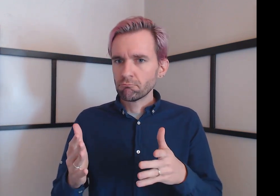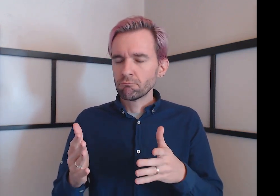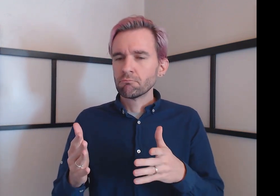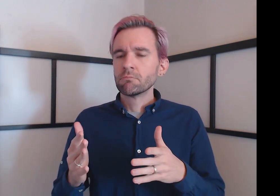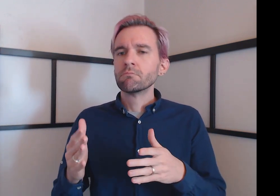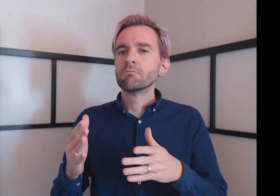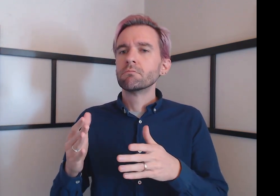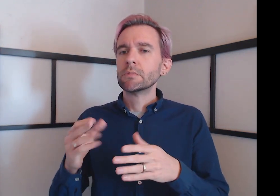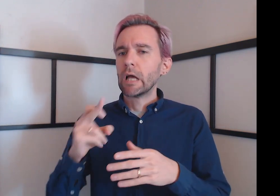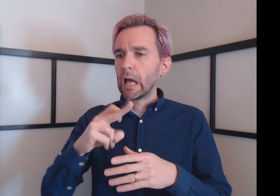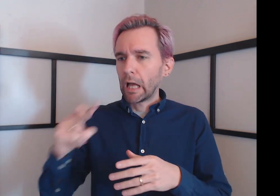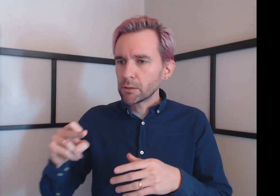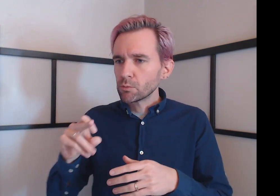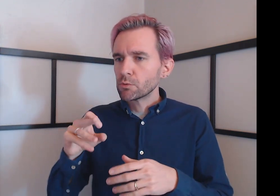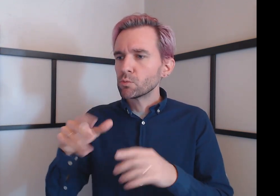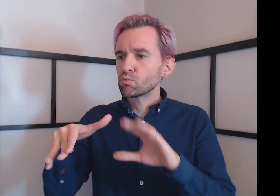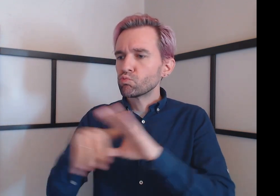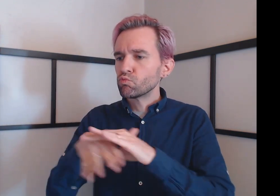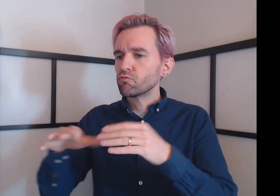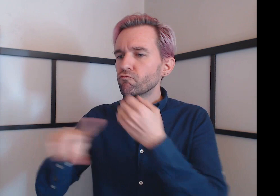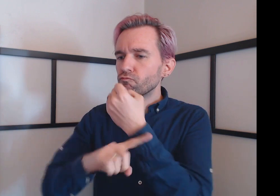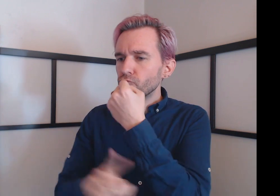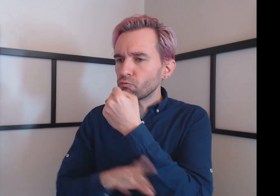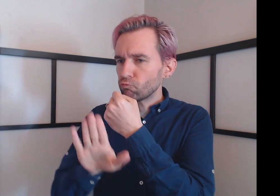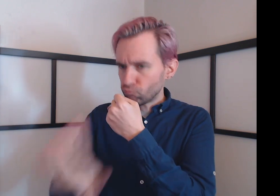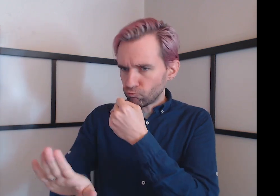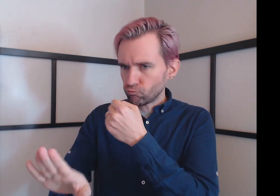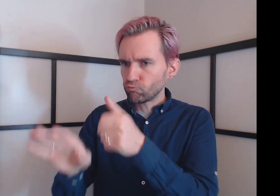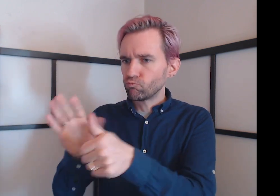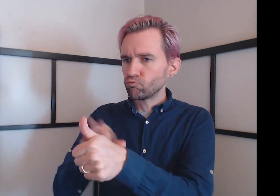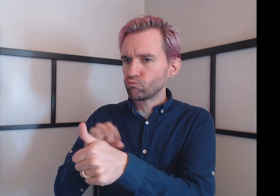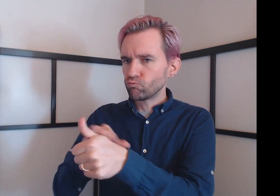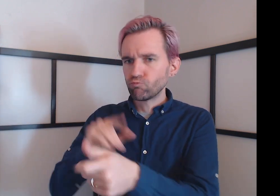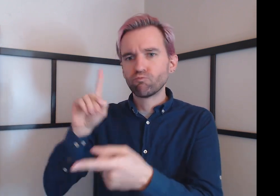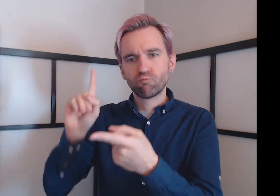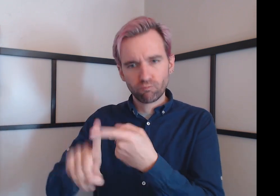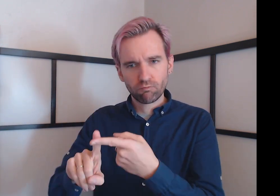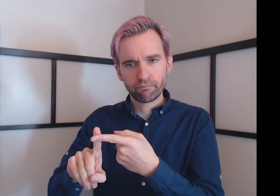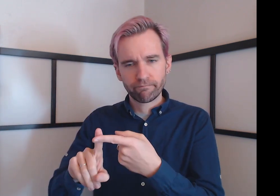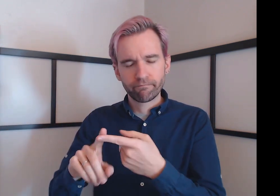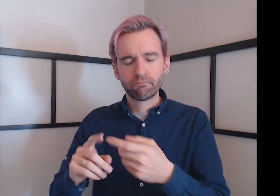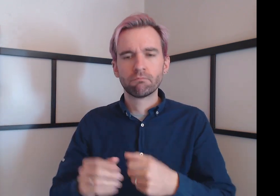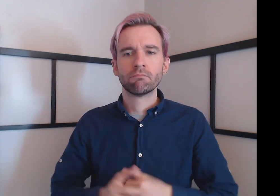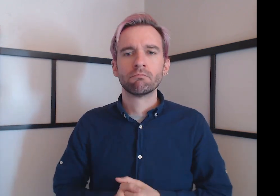And that's because English has its own grammar rules to be learned.